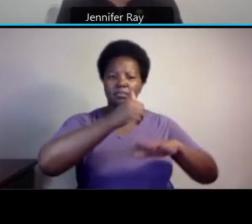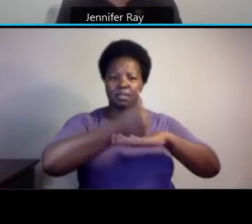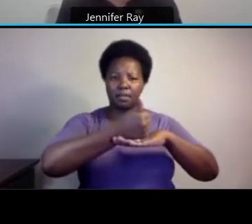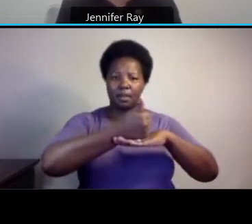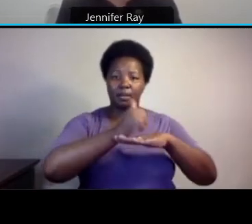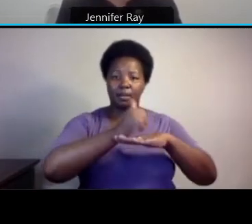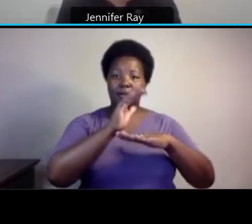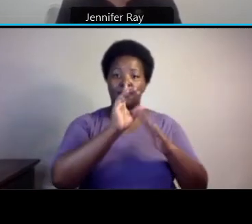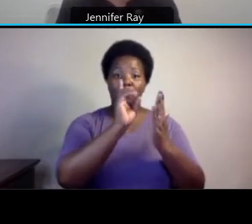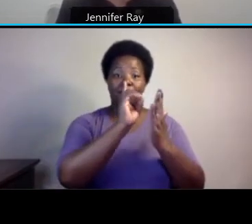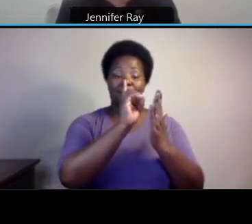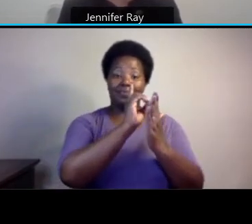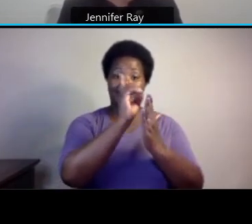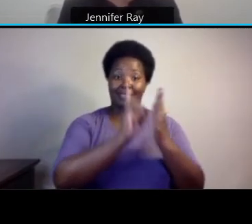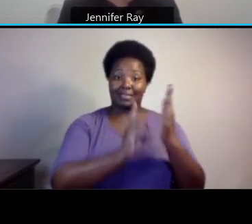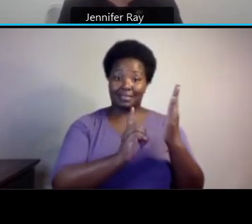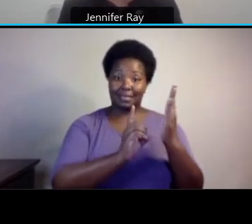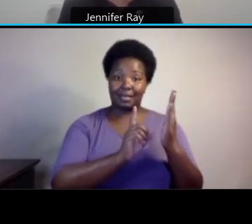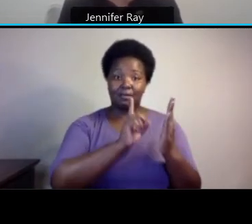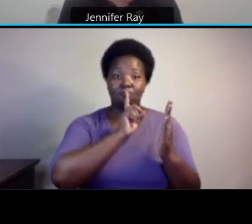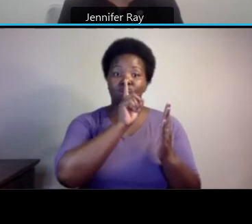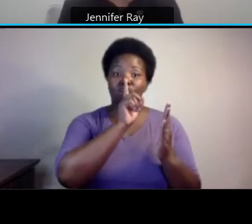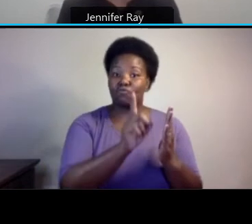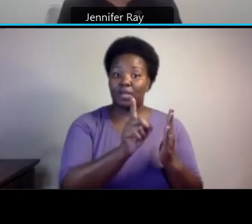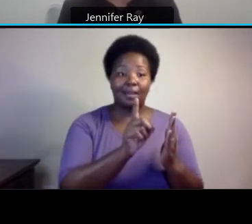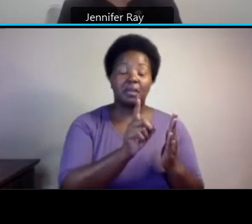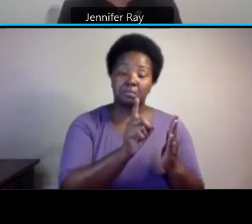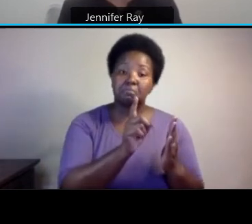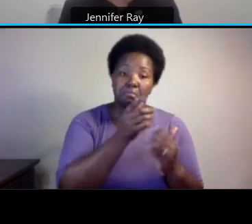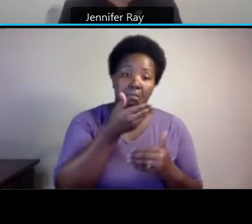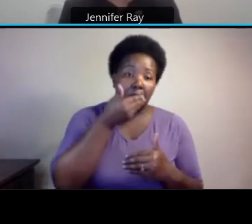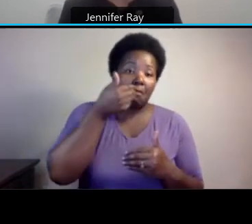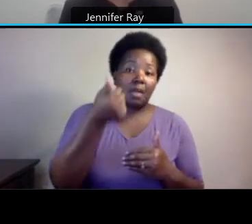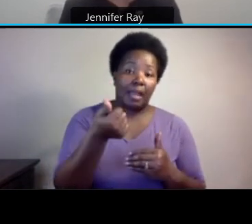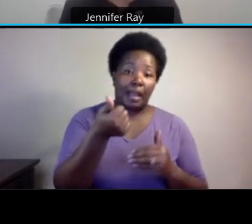better than what exists today it does not do enough to prevent serious death and injury